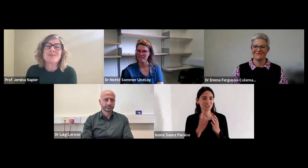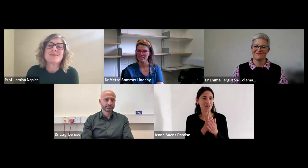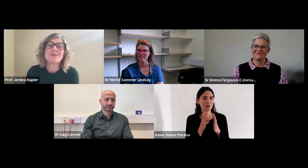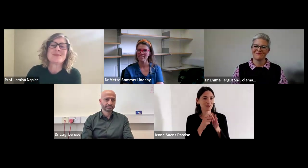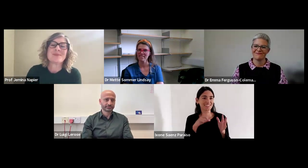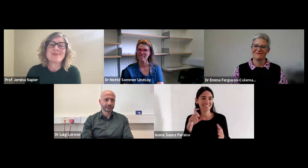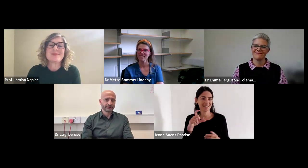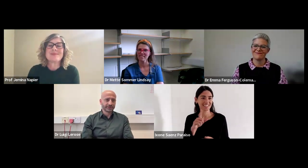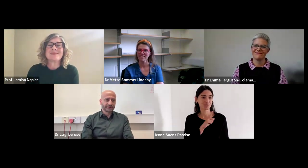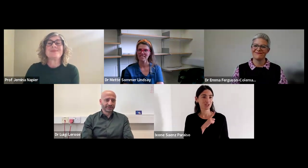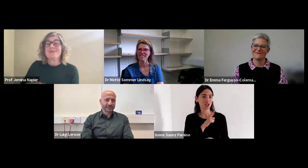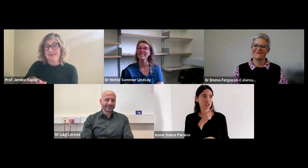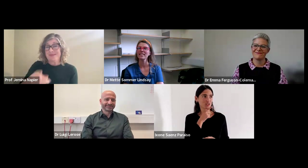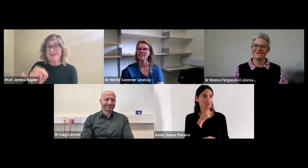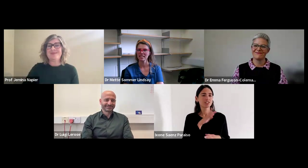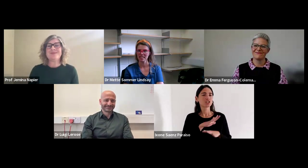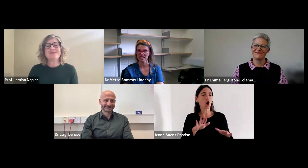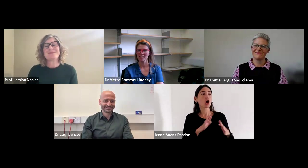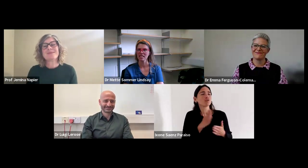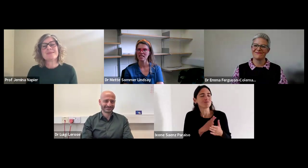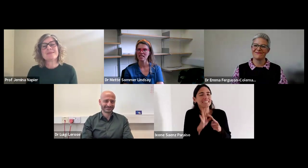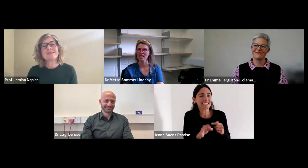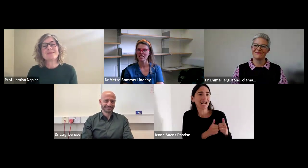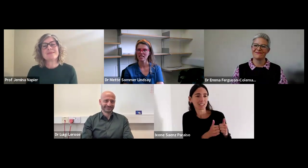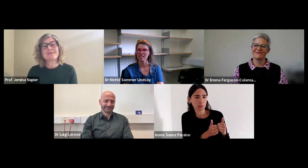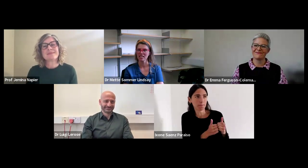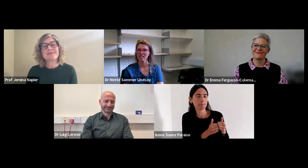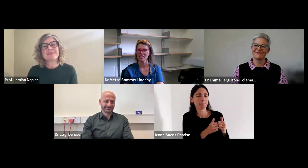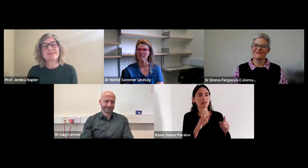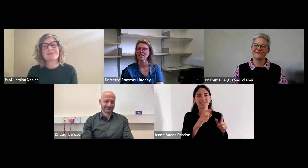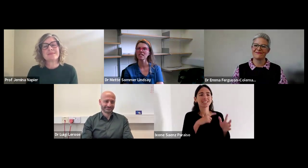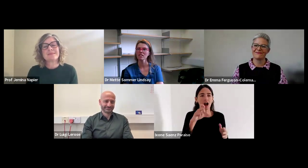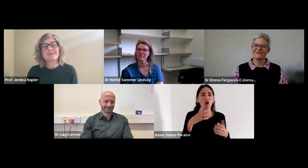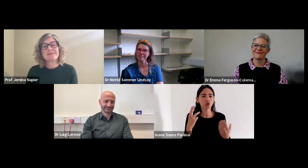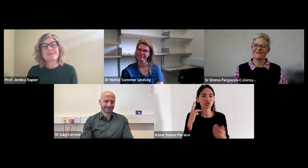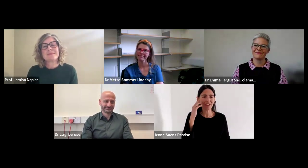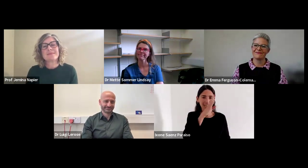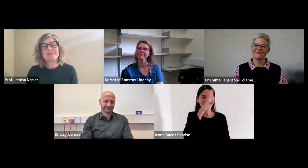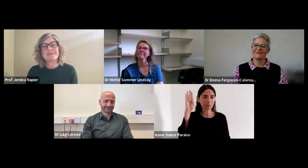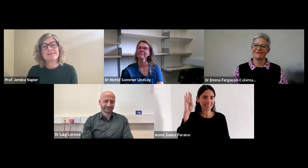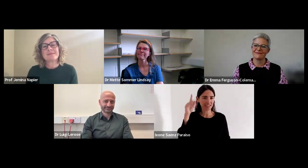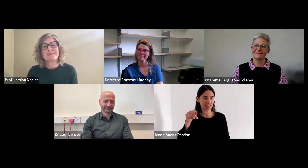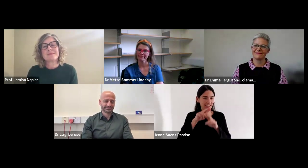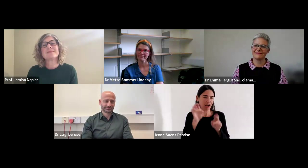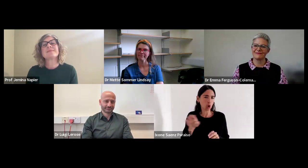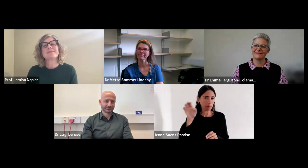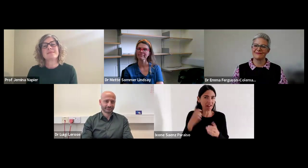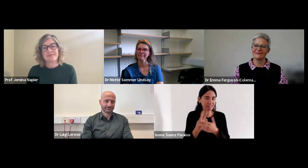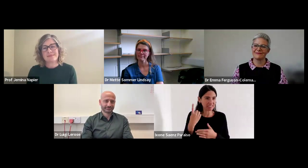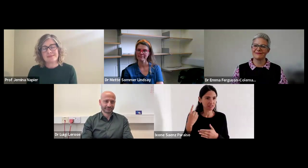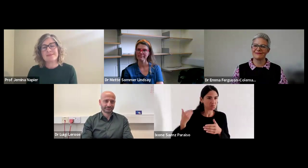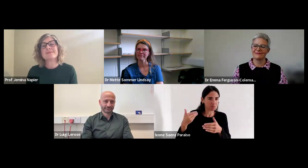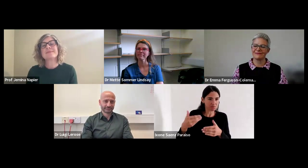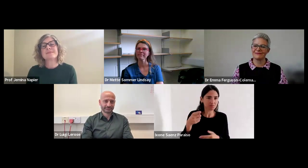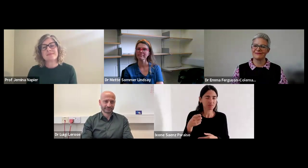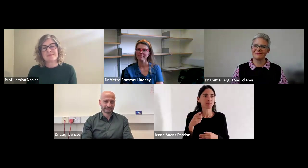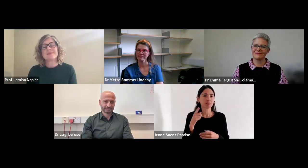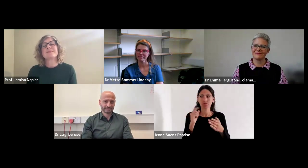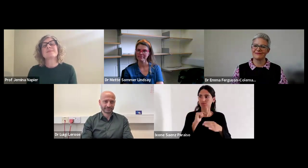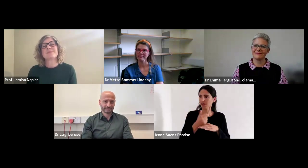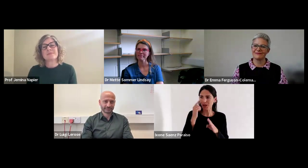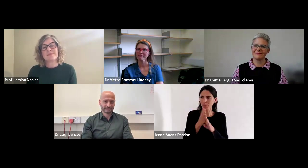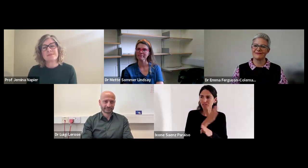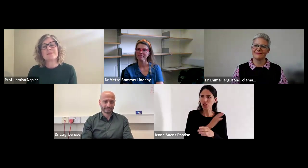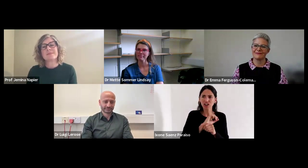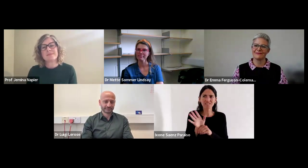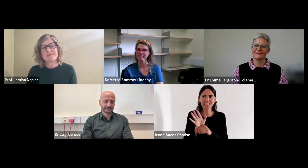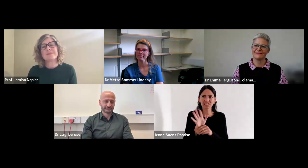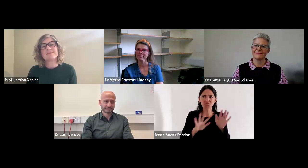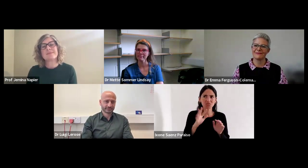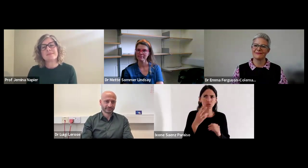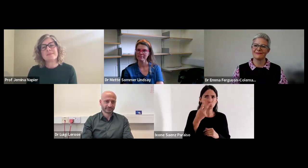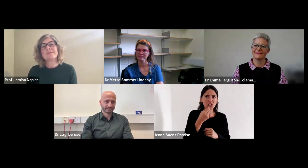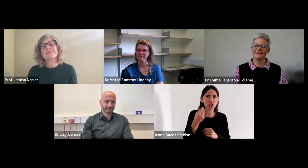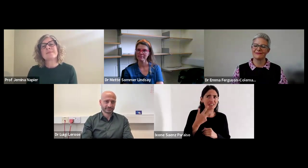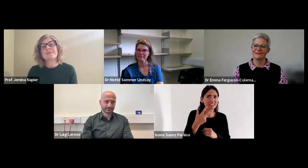Ixone: I think within deaf Academia, with the events that I've attended, I think prior to